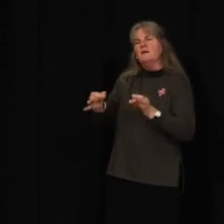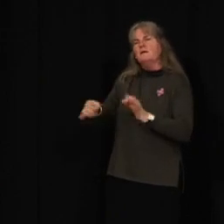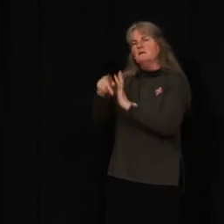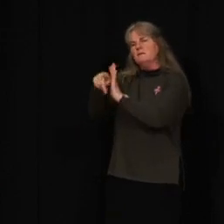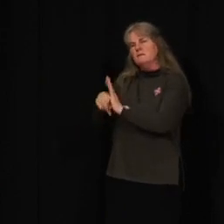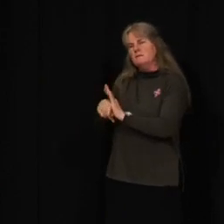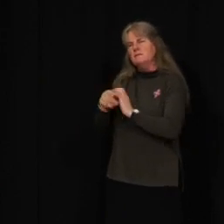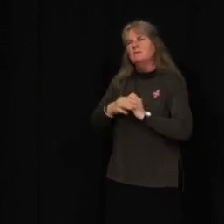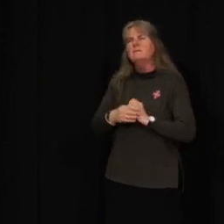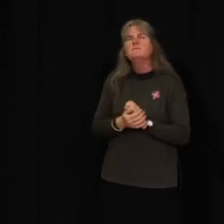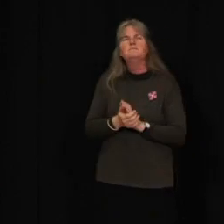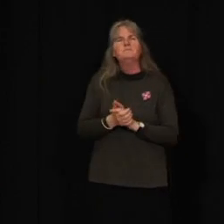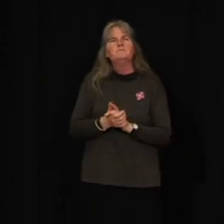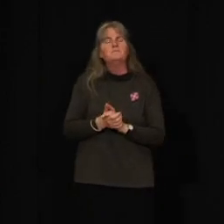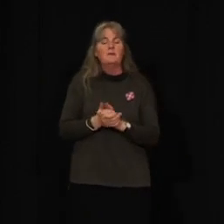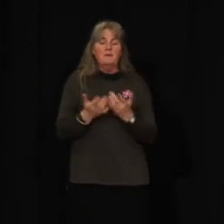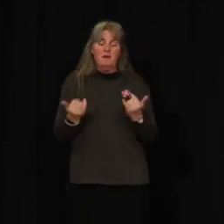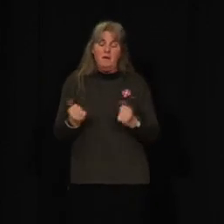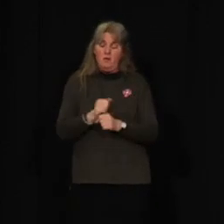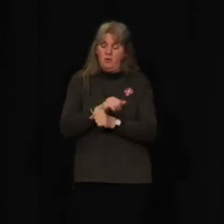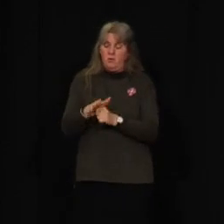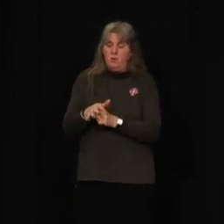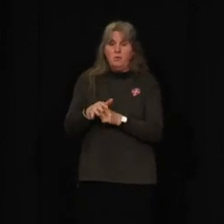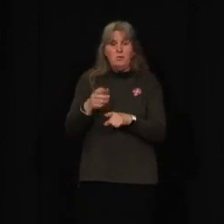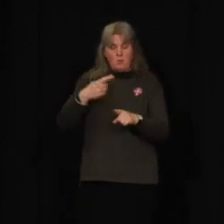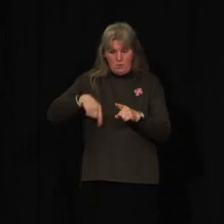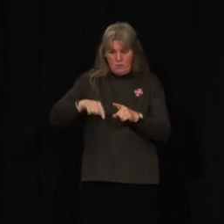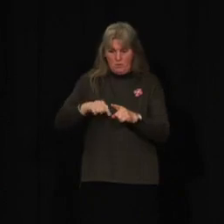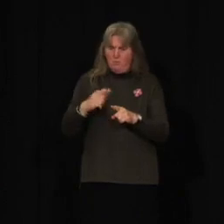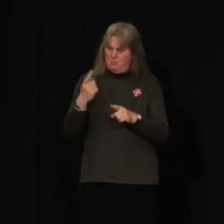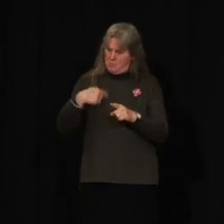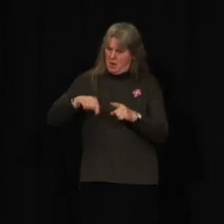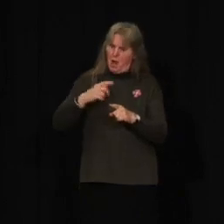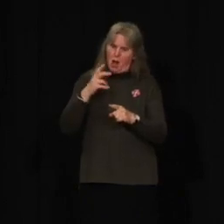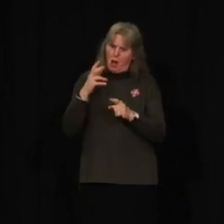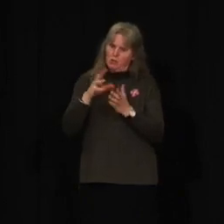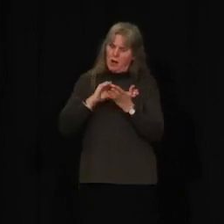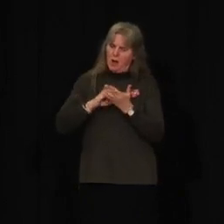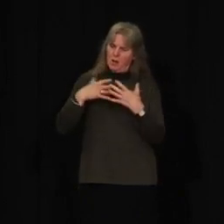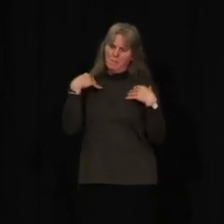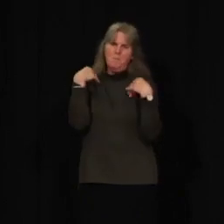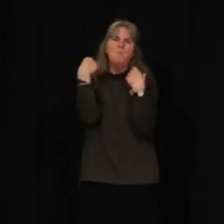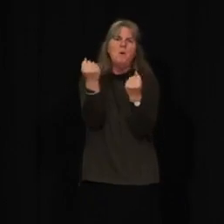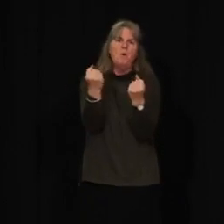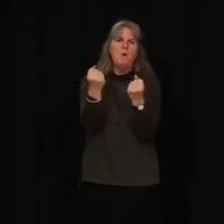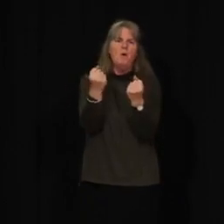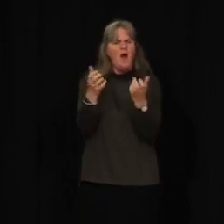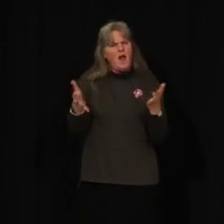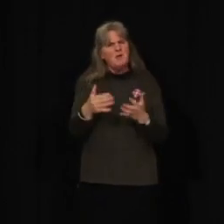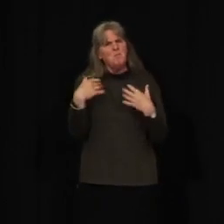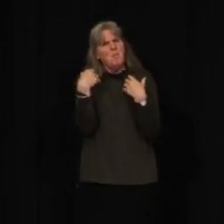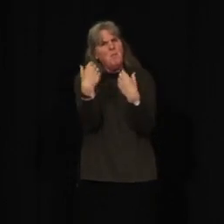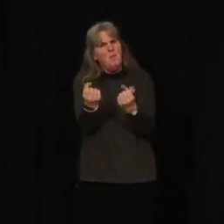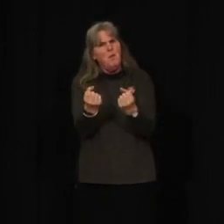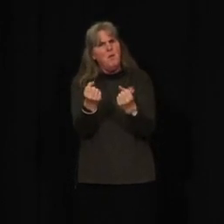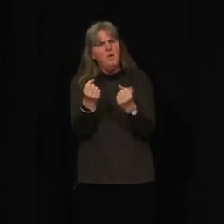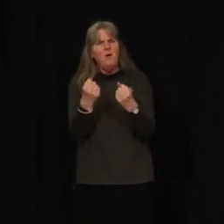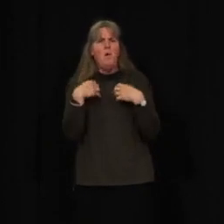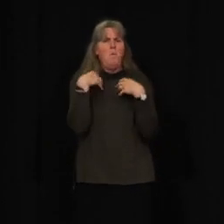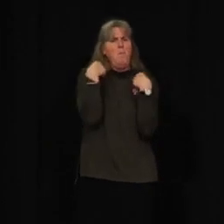The review is bold, and in this time of COVID we're learning how to be bold and appropriately cautious at the same time.